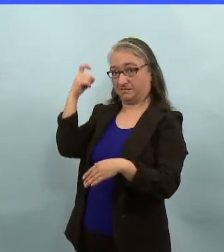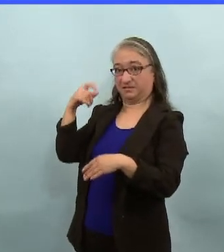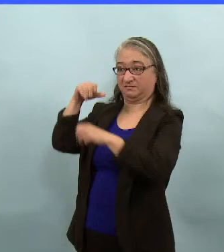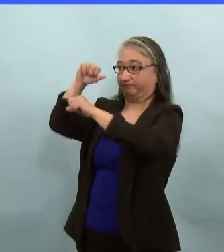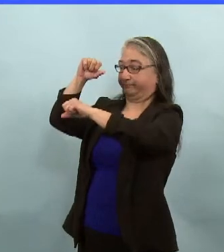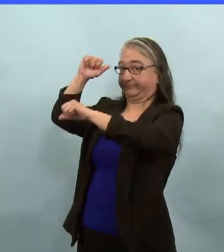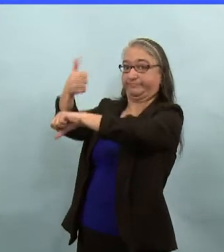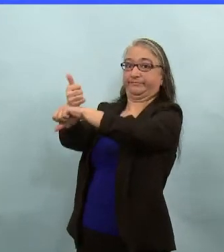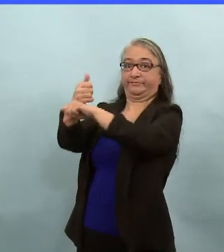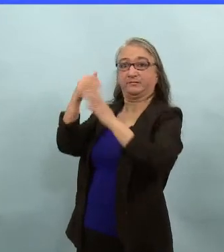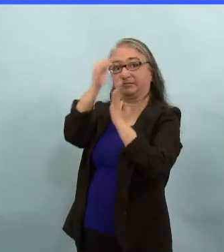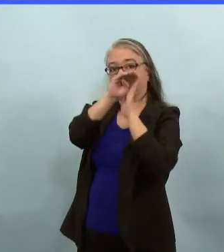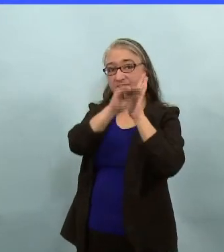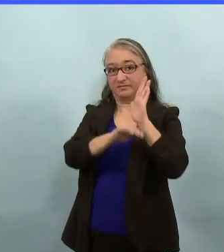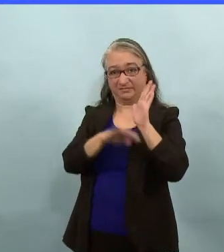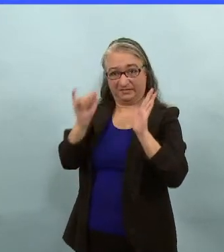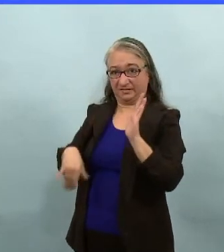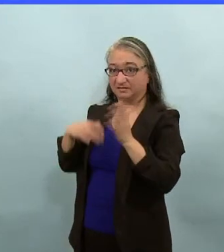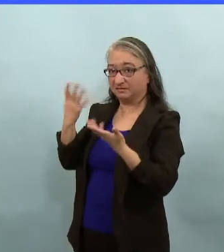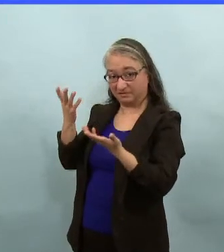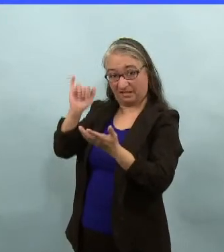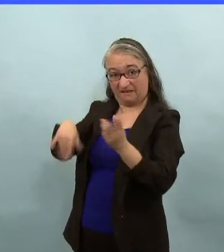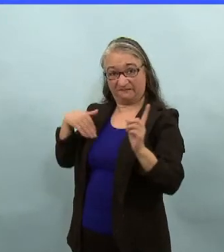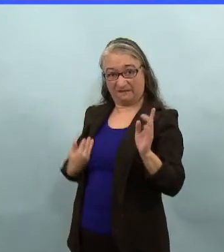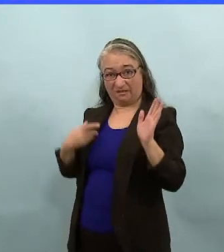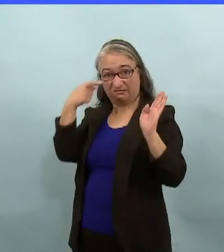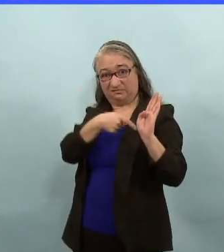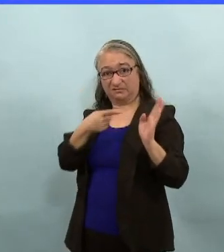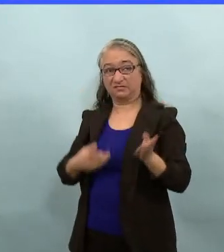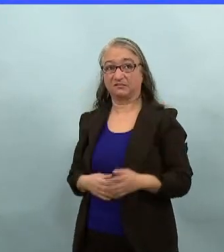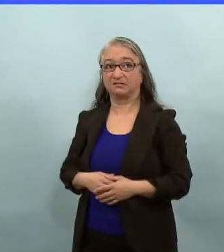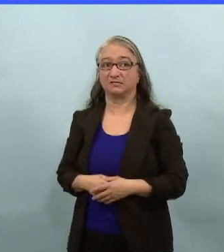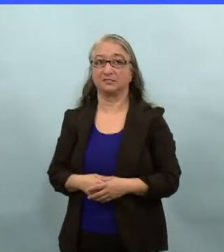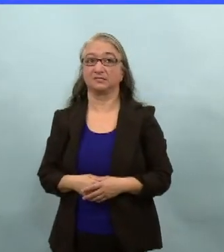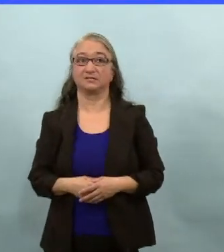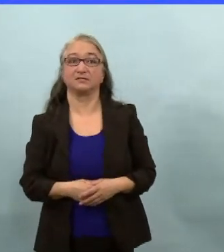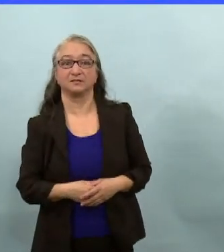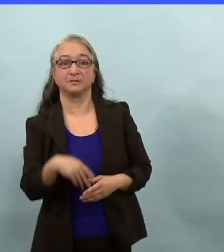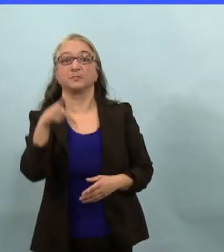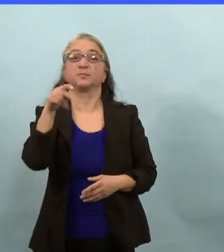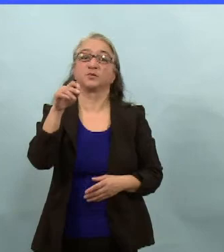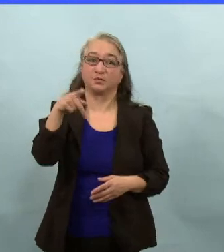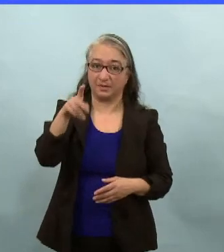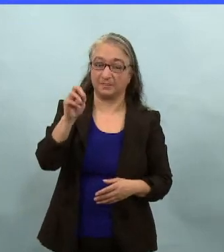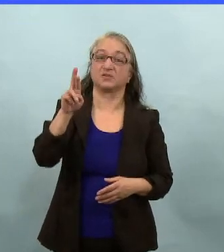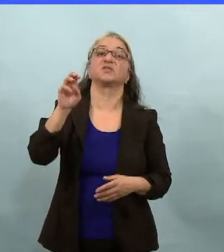to manitoba it's happening across the country so in every province regardless of the level